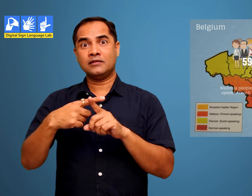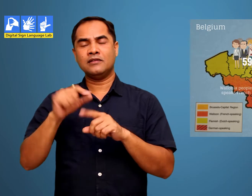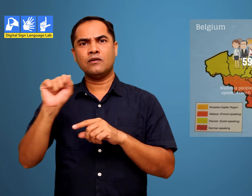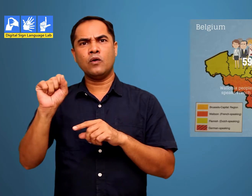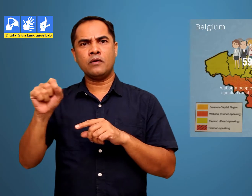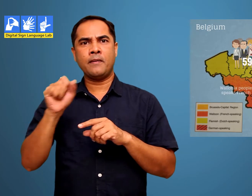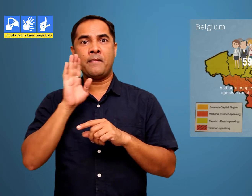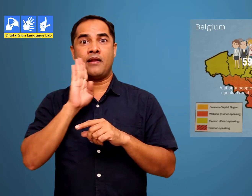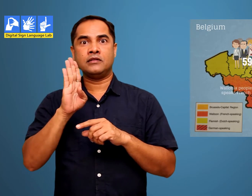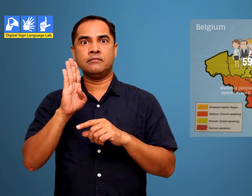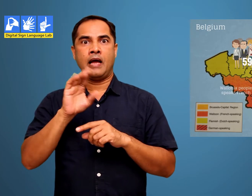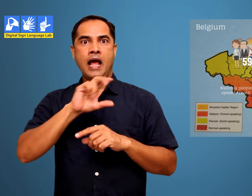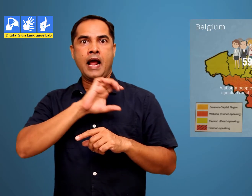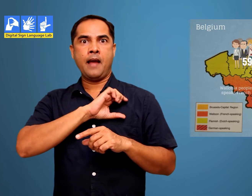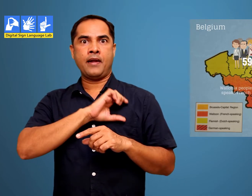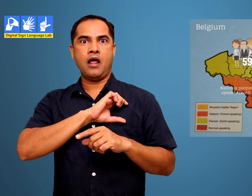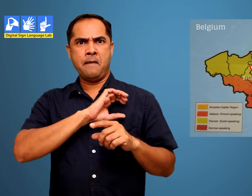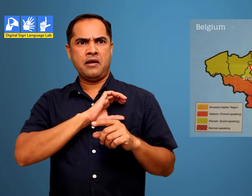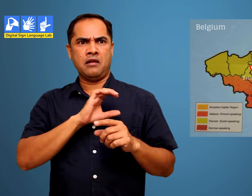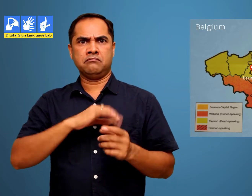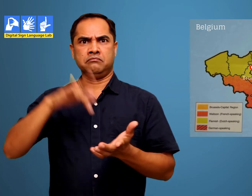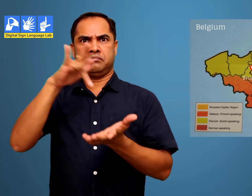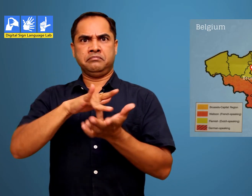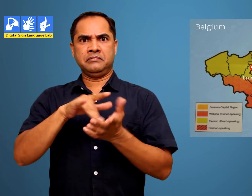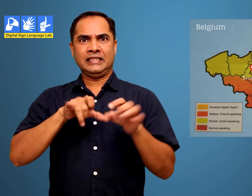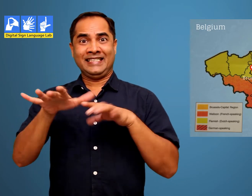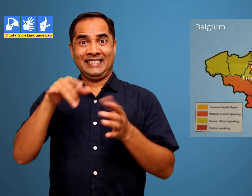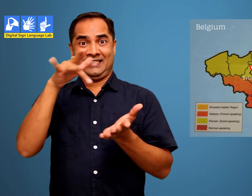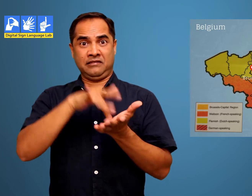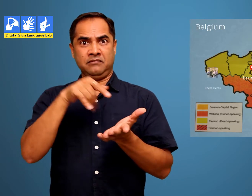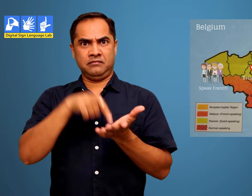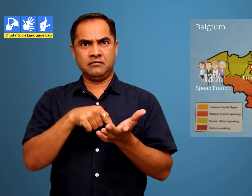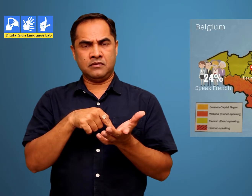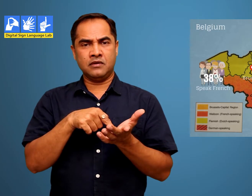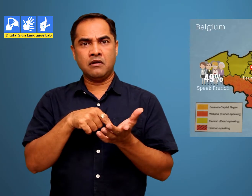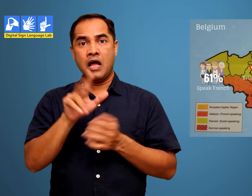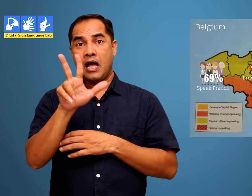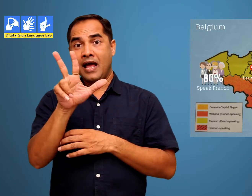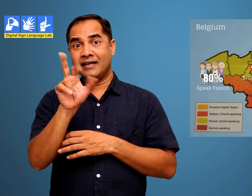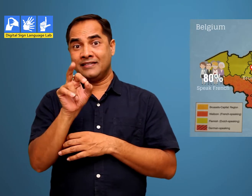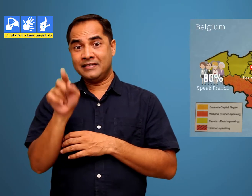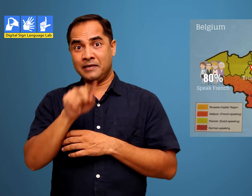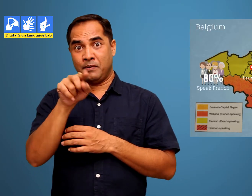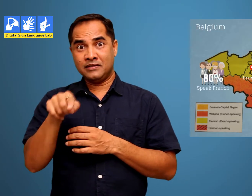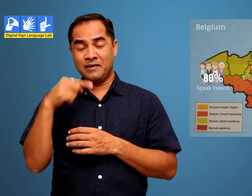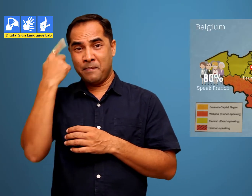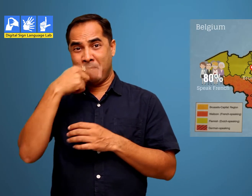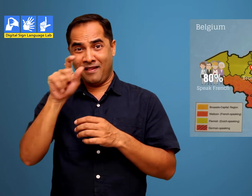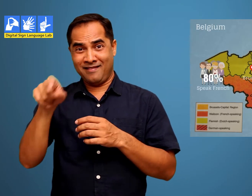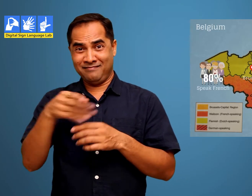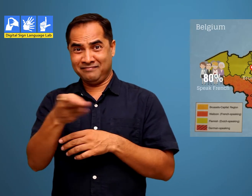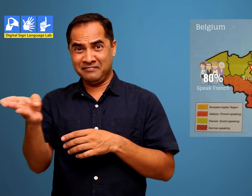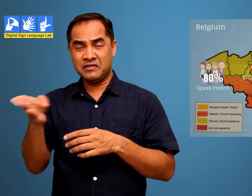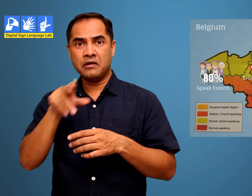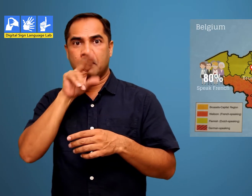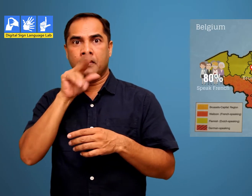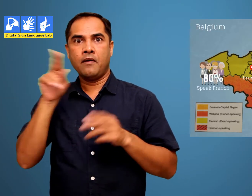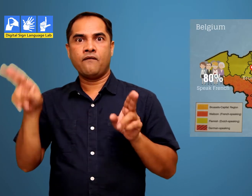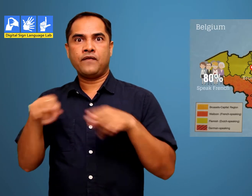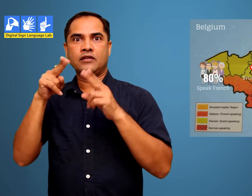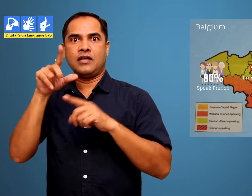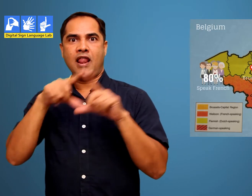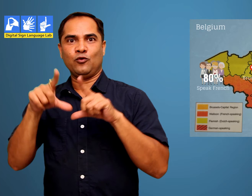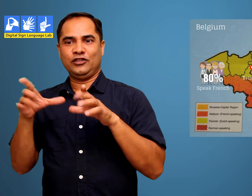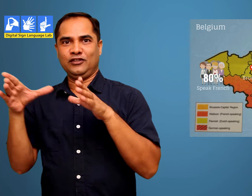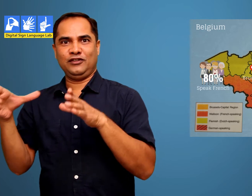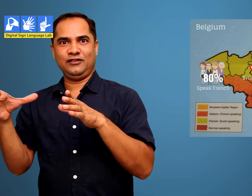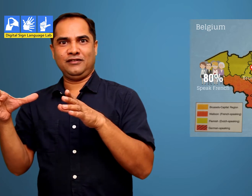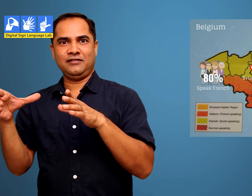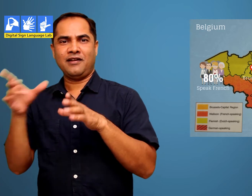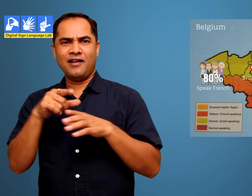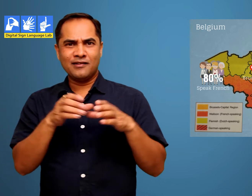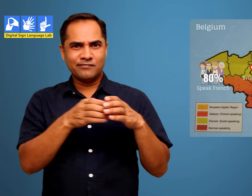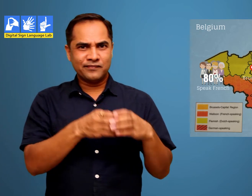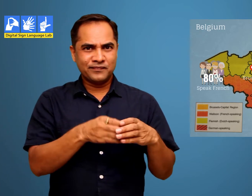Belgium - 'Brussels', 80% of the people speak French and the rest 20% speak Dutch